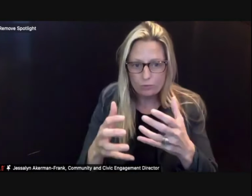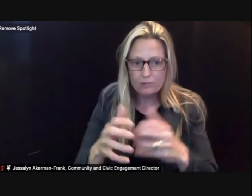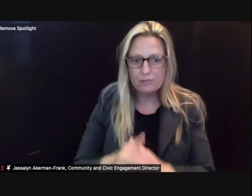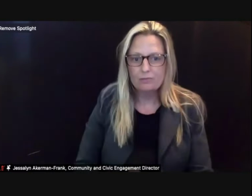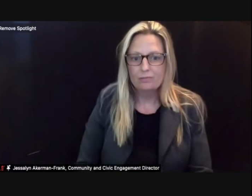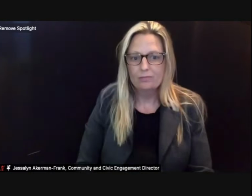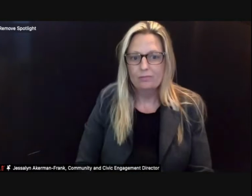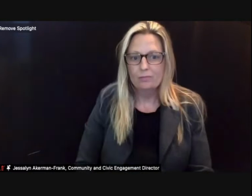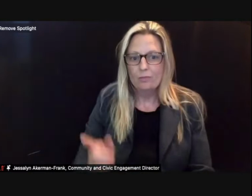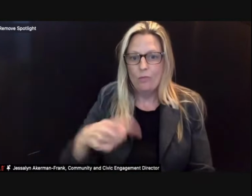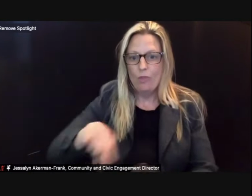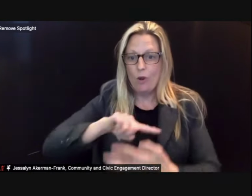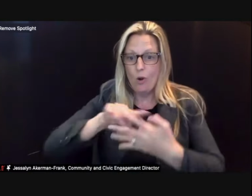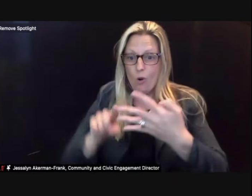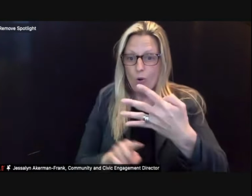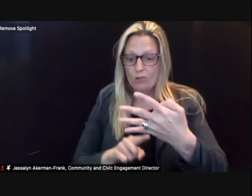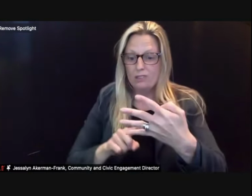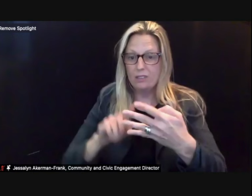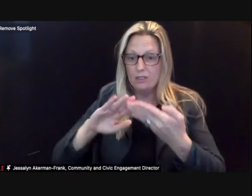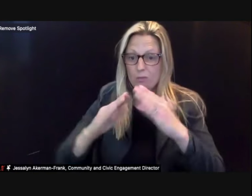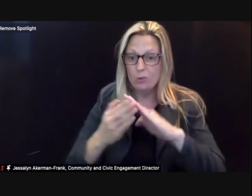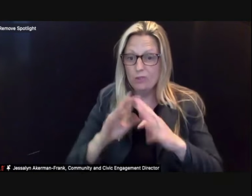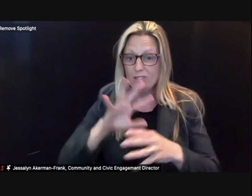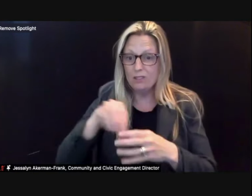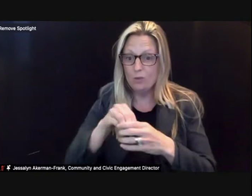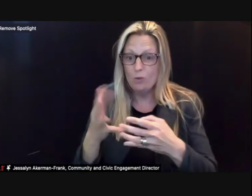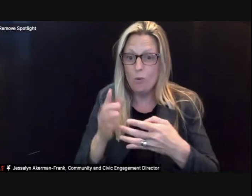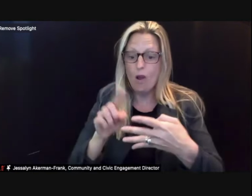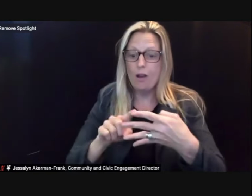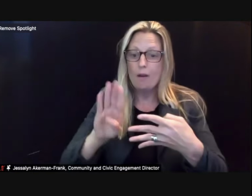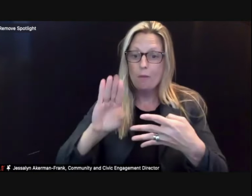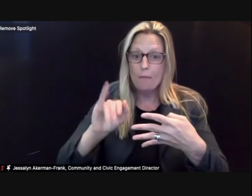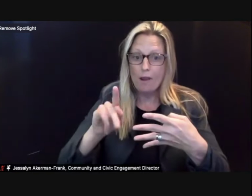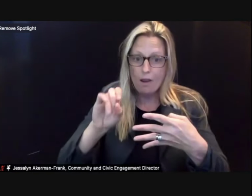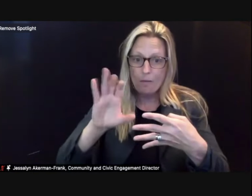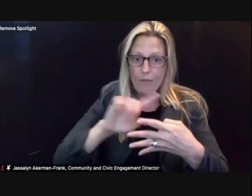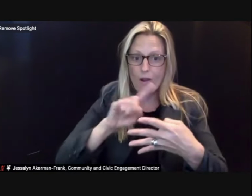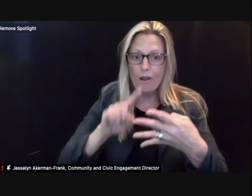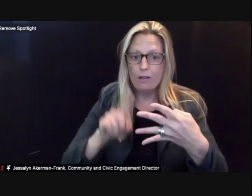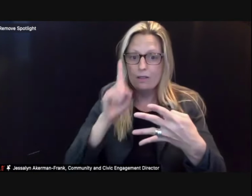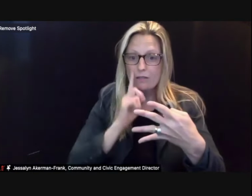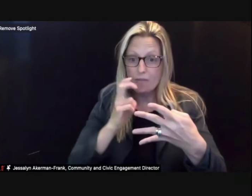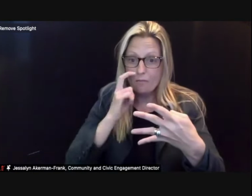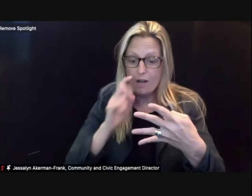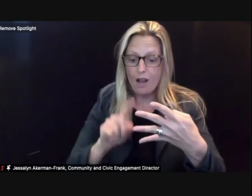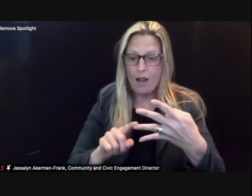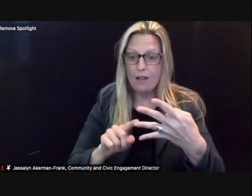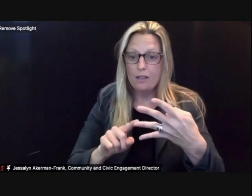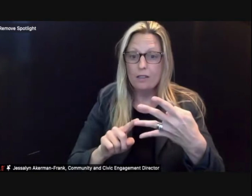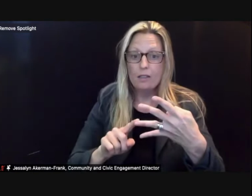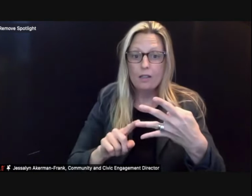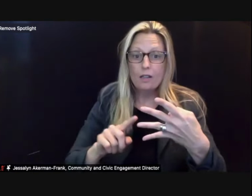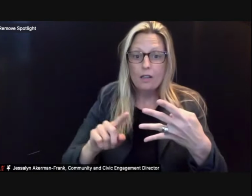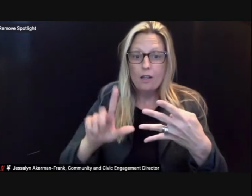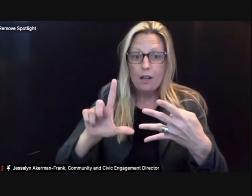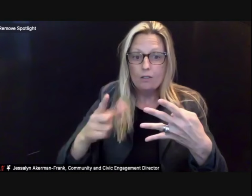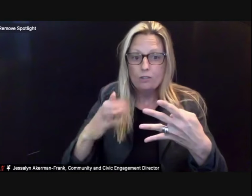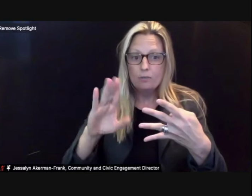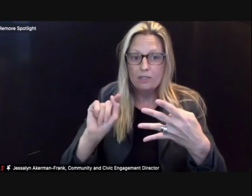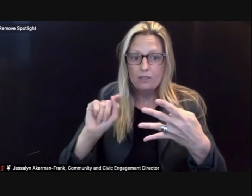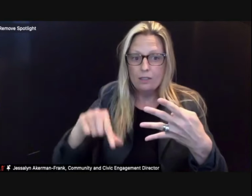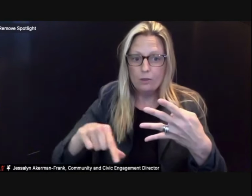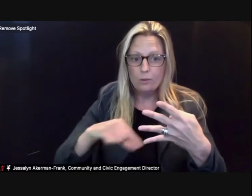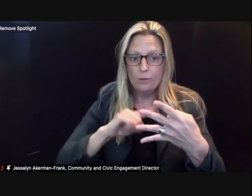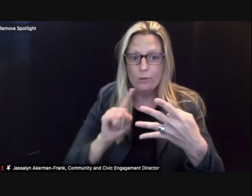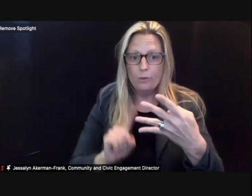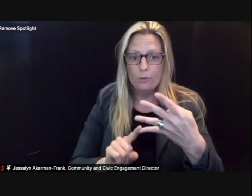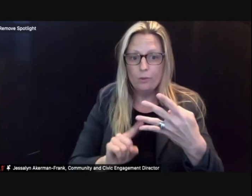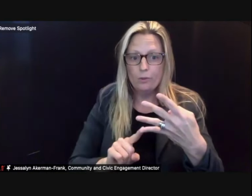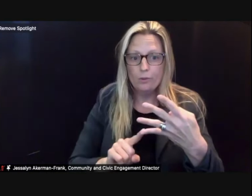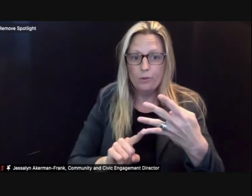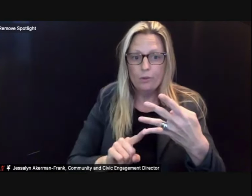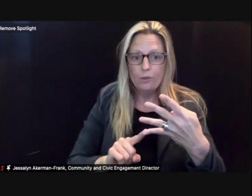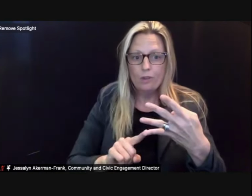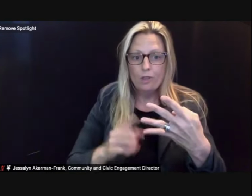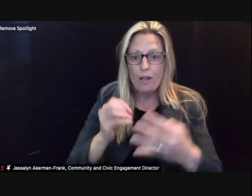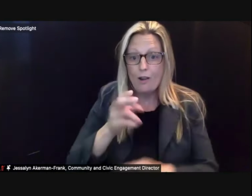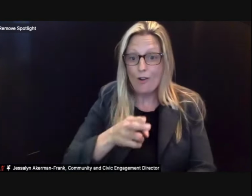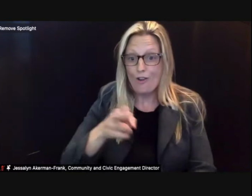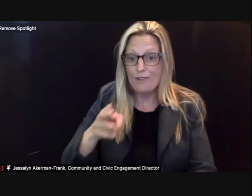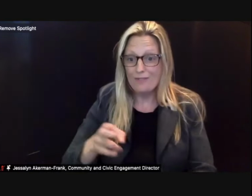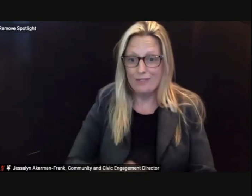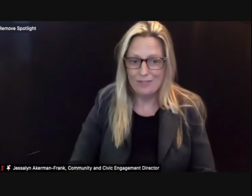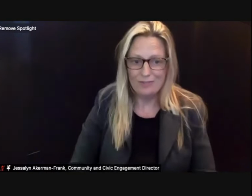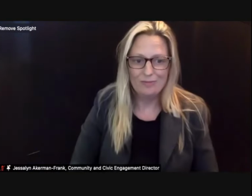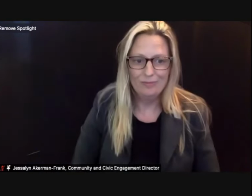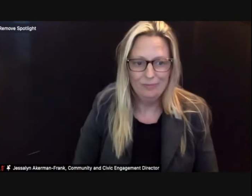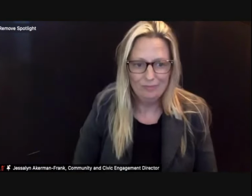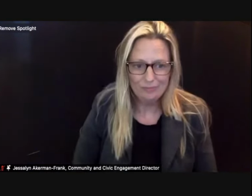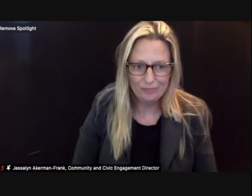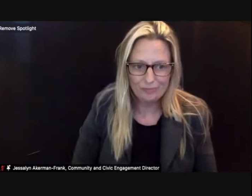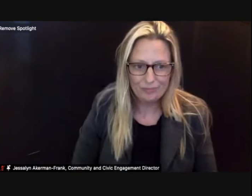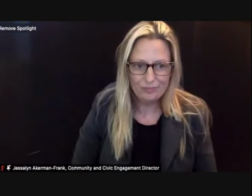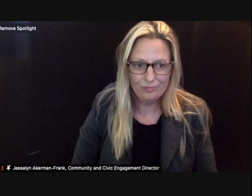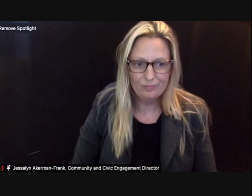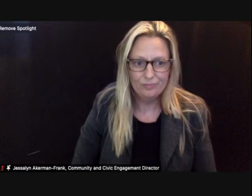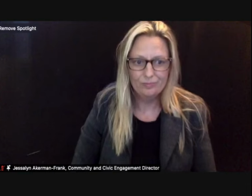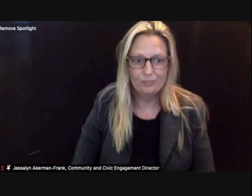They are BIPOC, DeafBlind, LGBTQ, and Hard of Hearing.